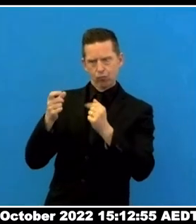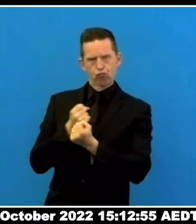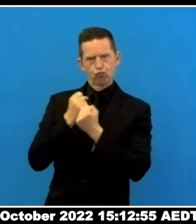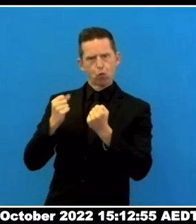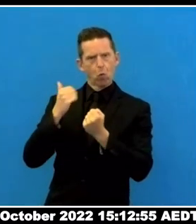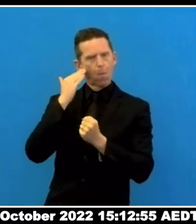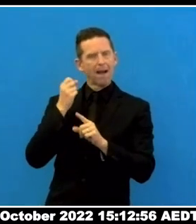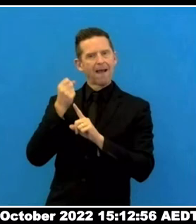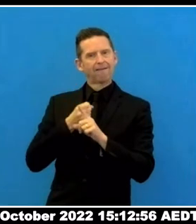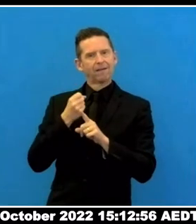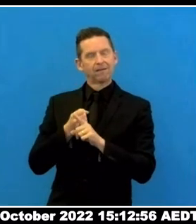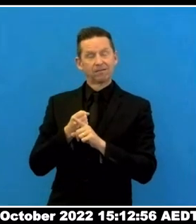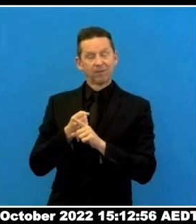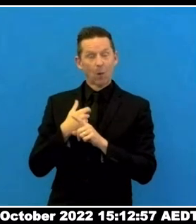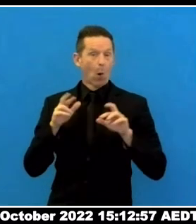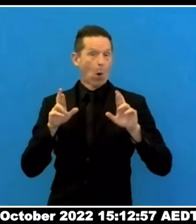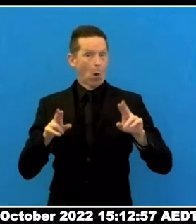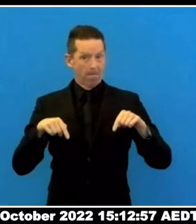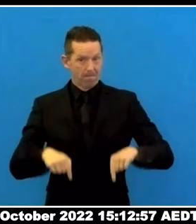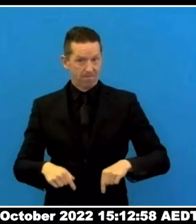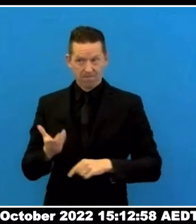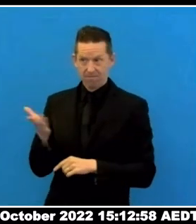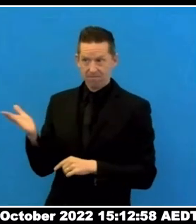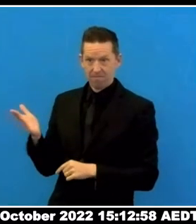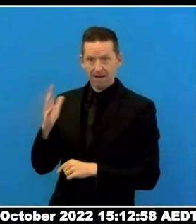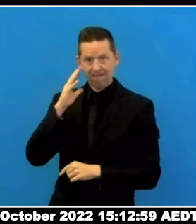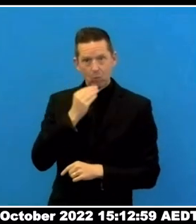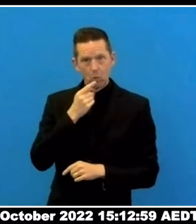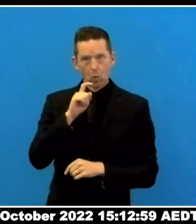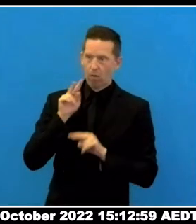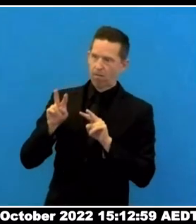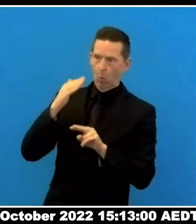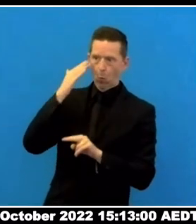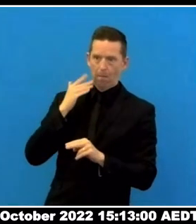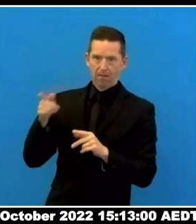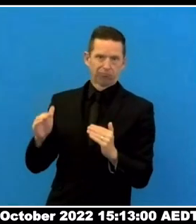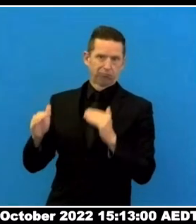And I hope that you will find our panel this afternoon to be women of that character.